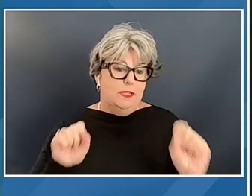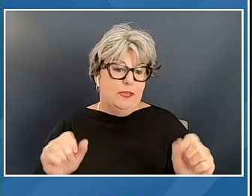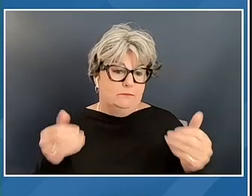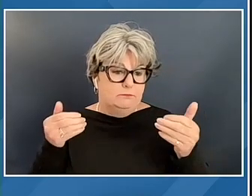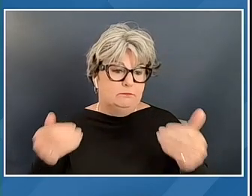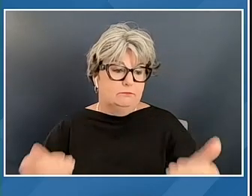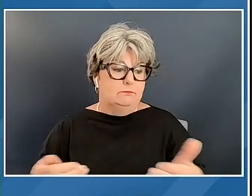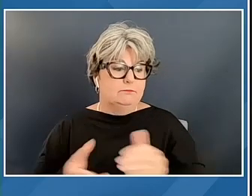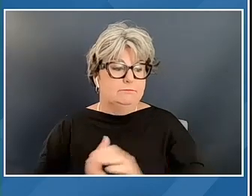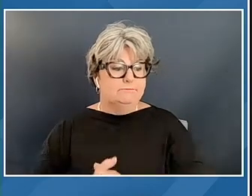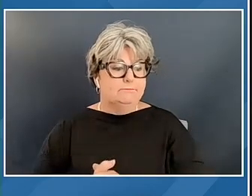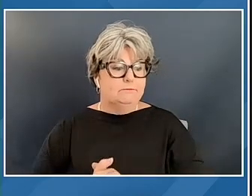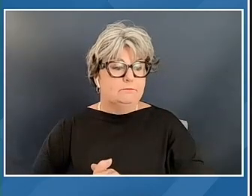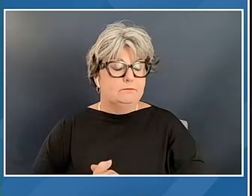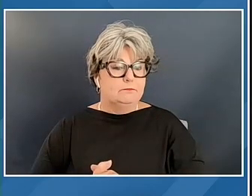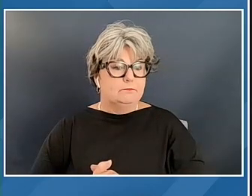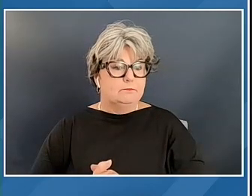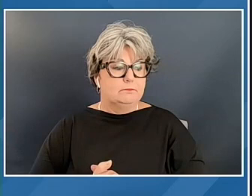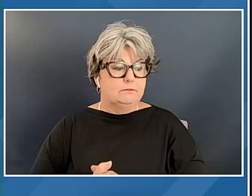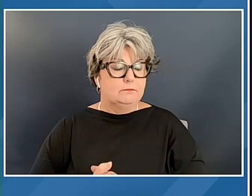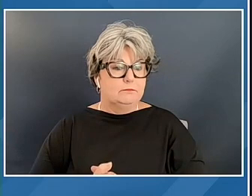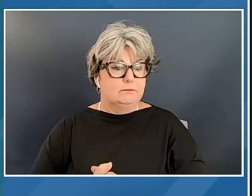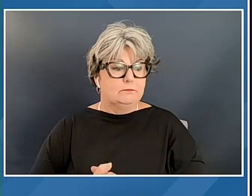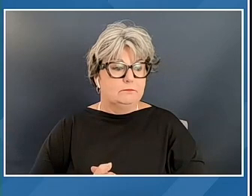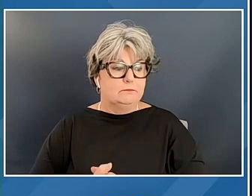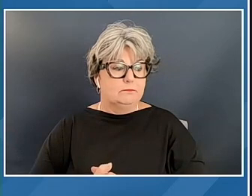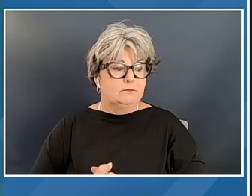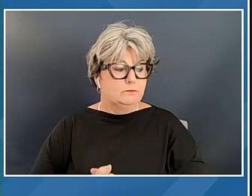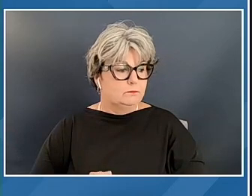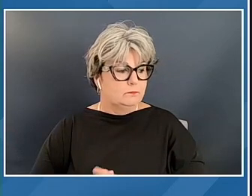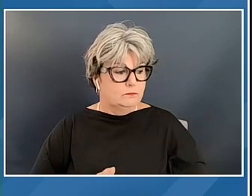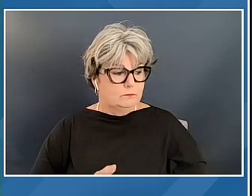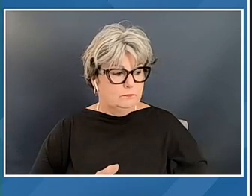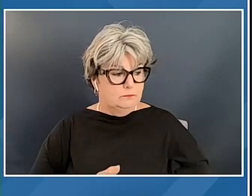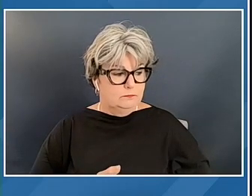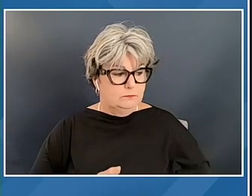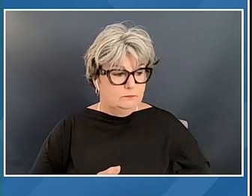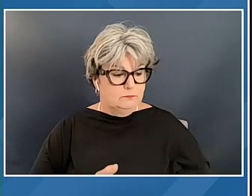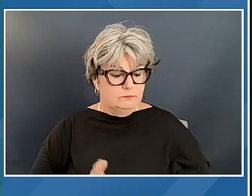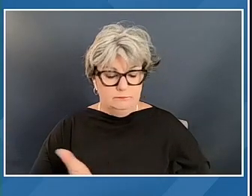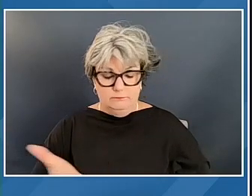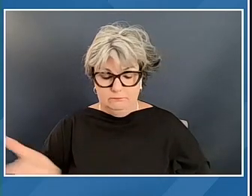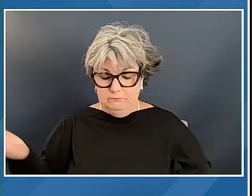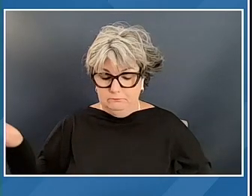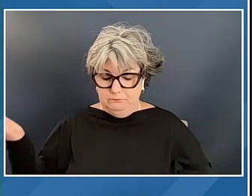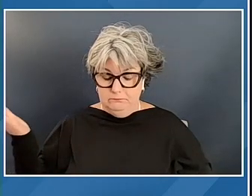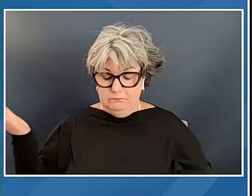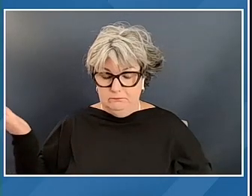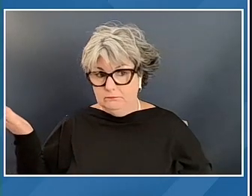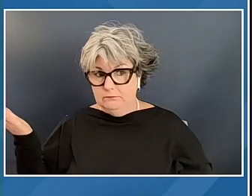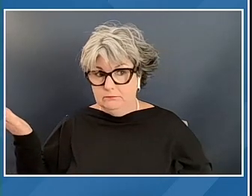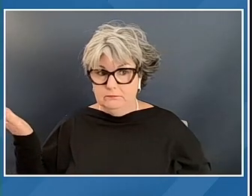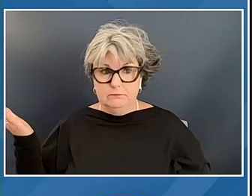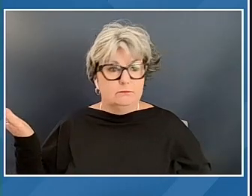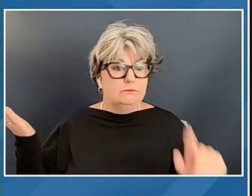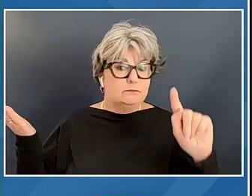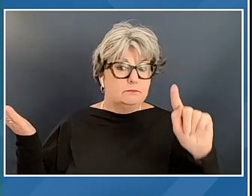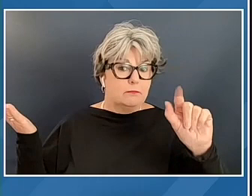So let's- Tamy, are you okay with us moving forward with that?